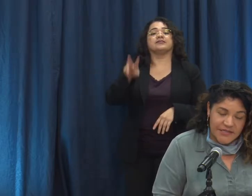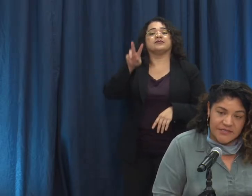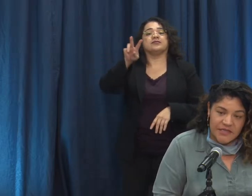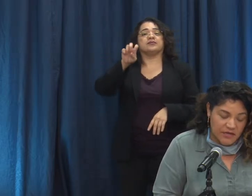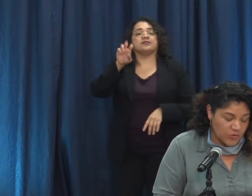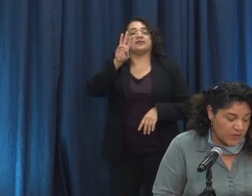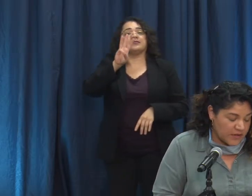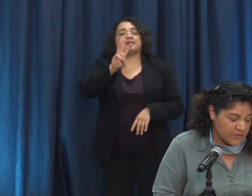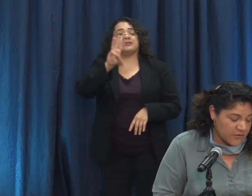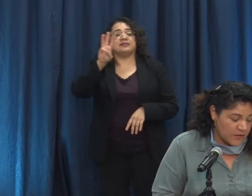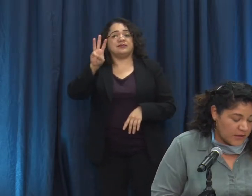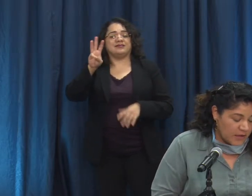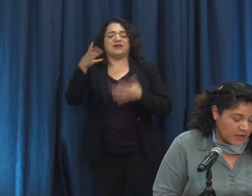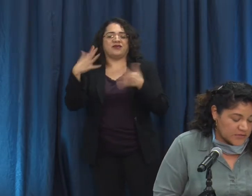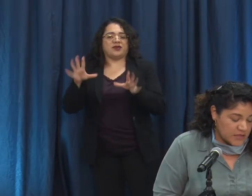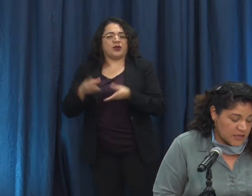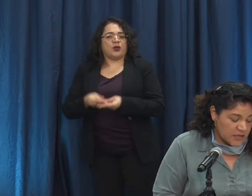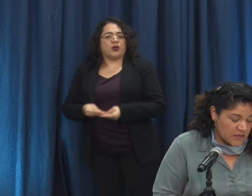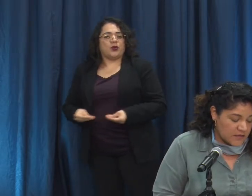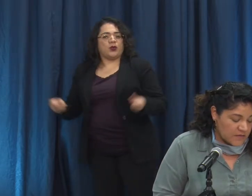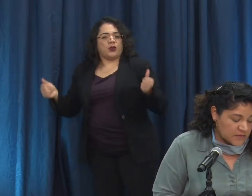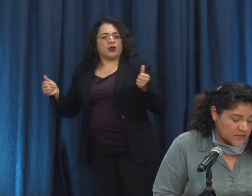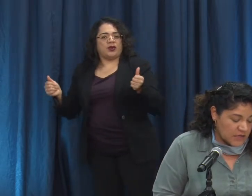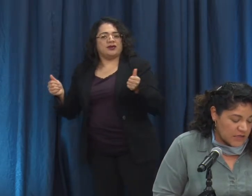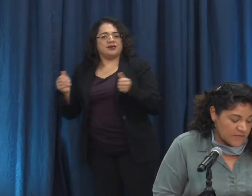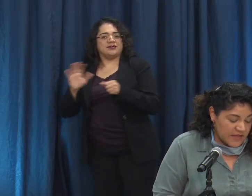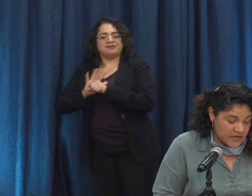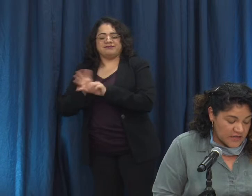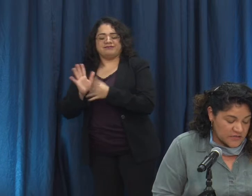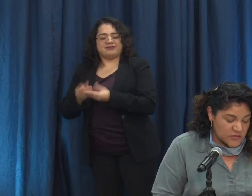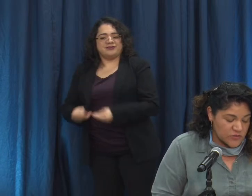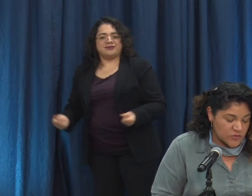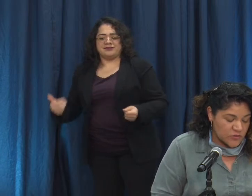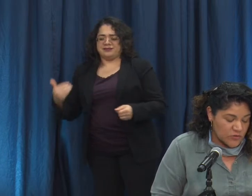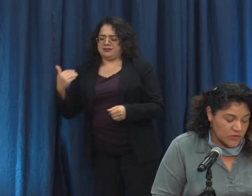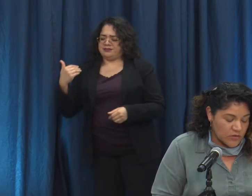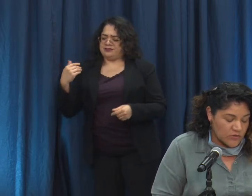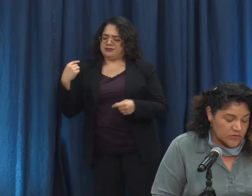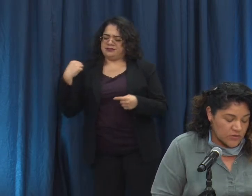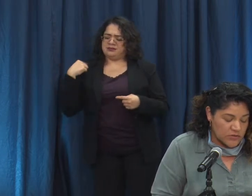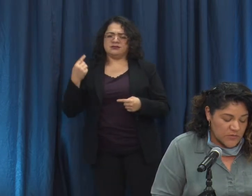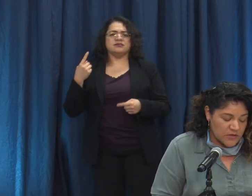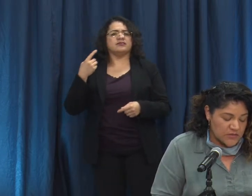session recupera lo este desde el viernes de nuestro nuestra ultima in